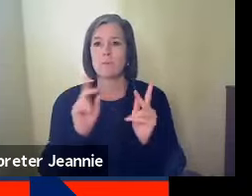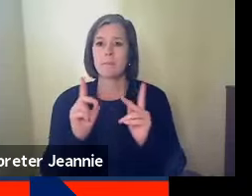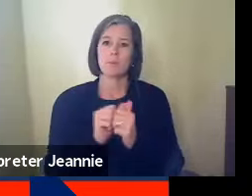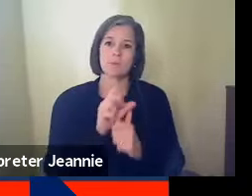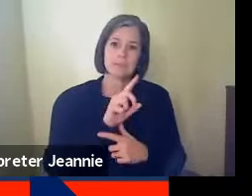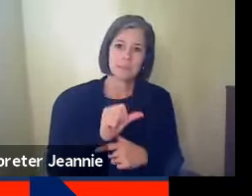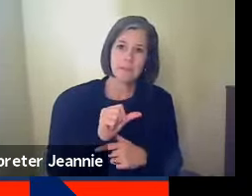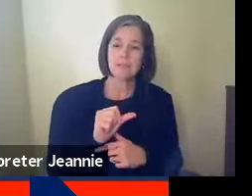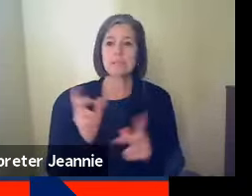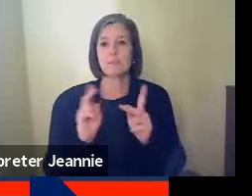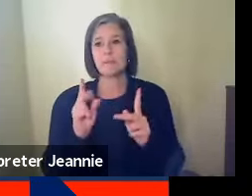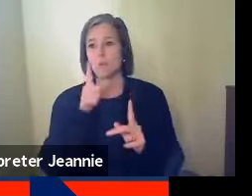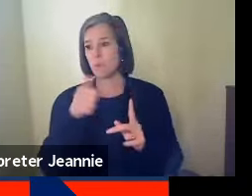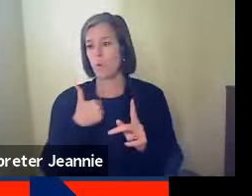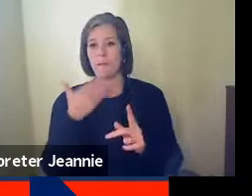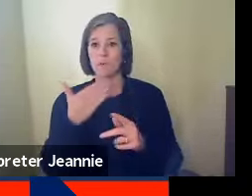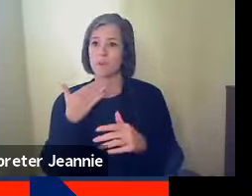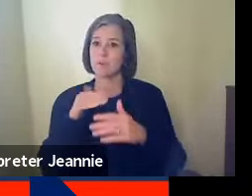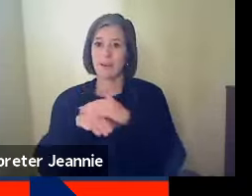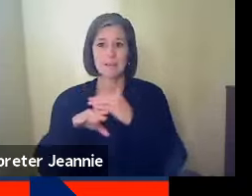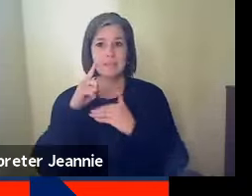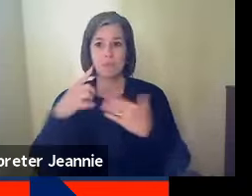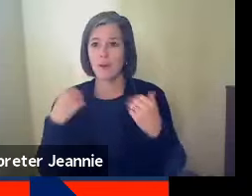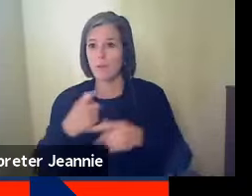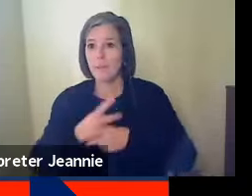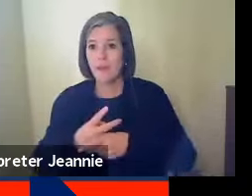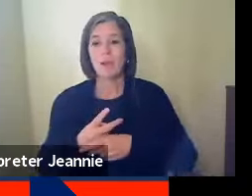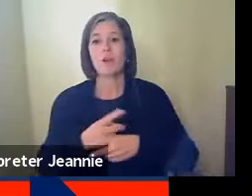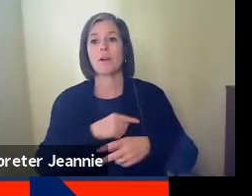have great access to health care, to those individuals who are at the highest risk.